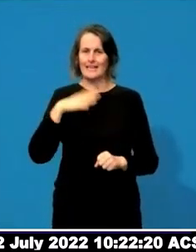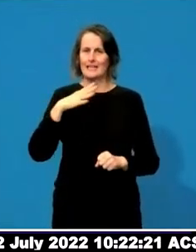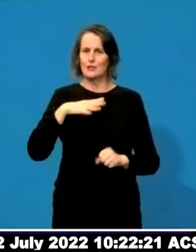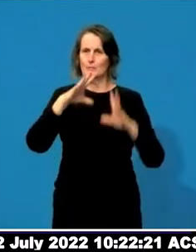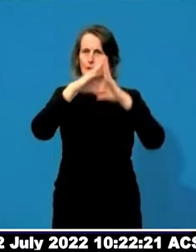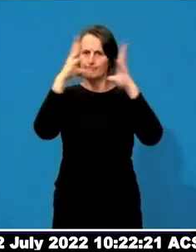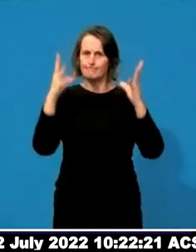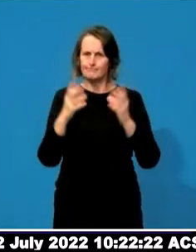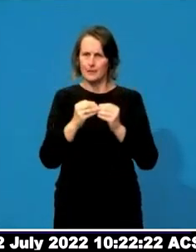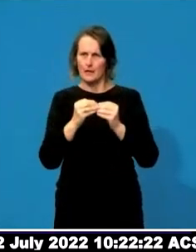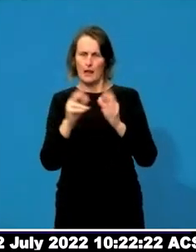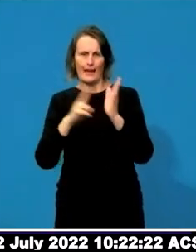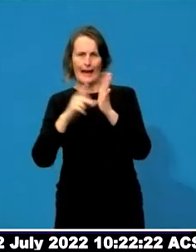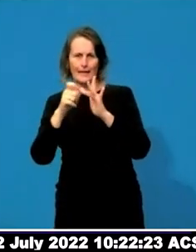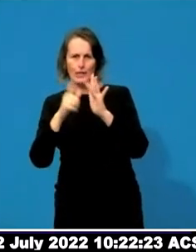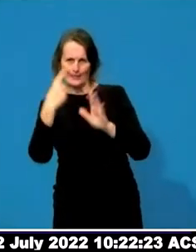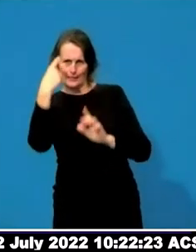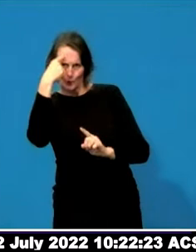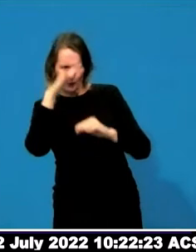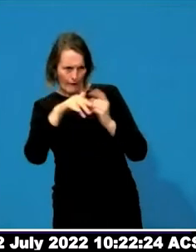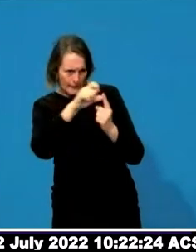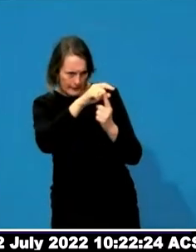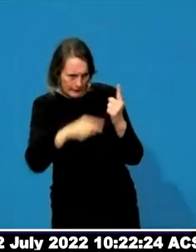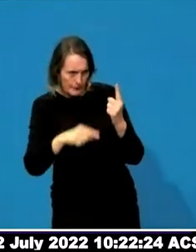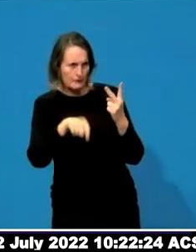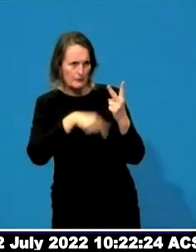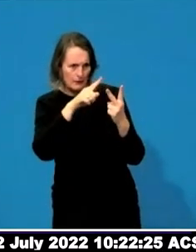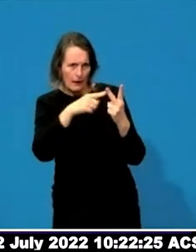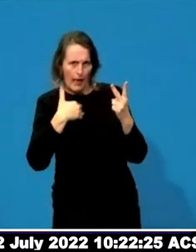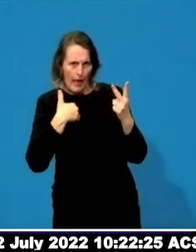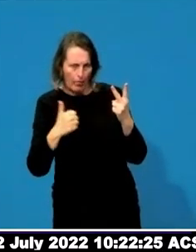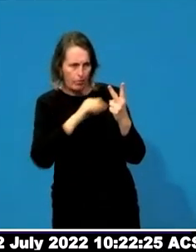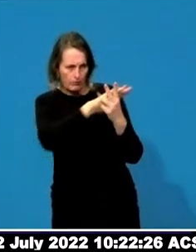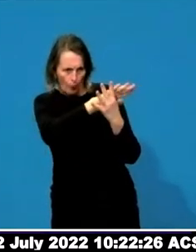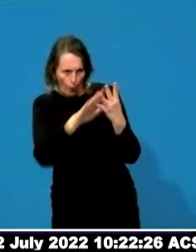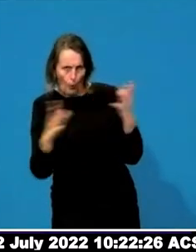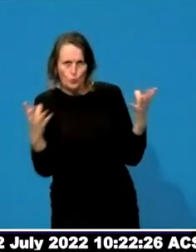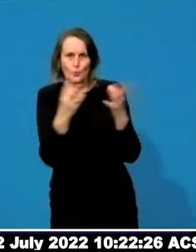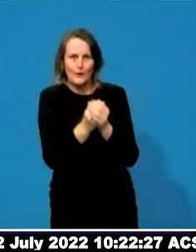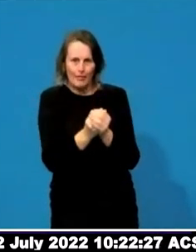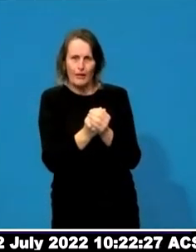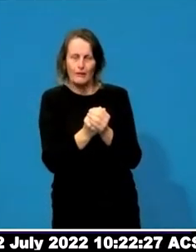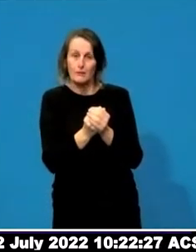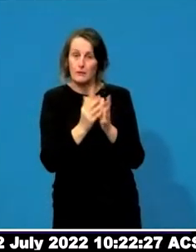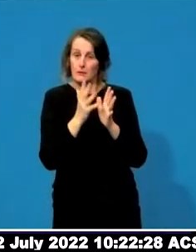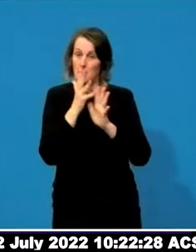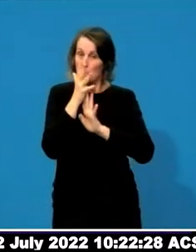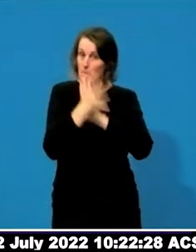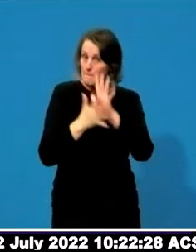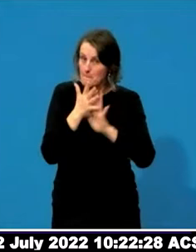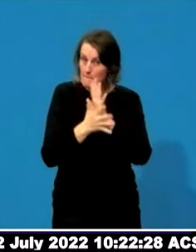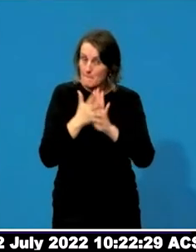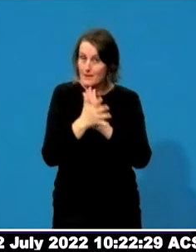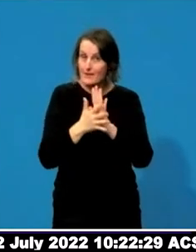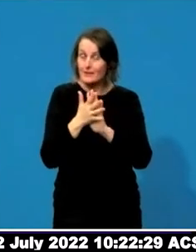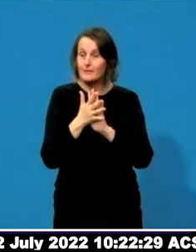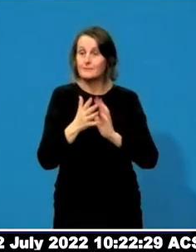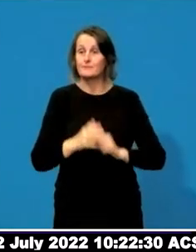with health and NDIS, I understood that to mean that doctors and hospitals,